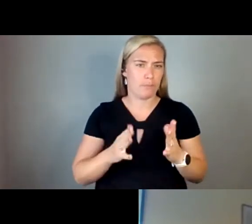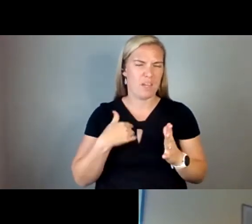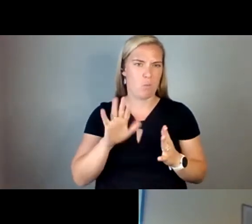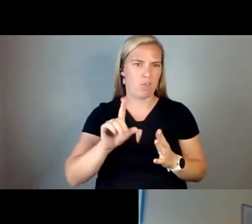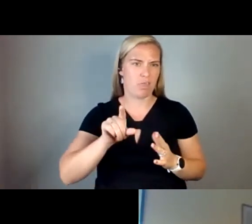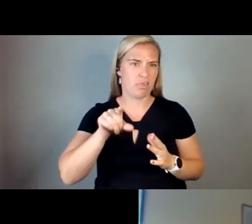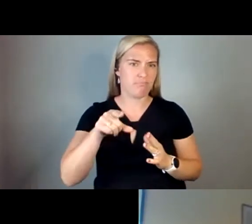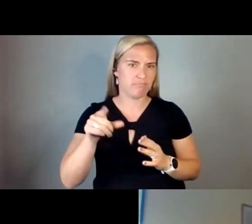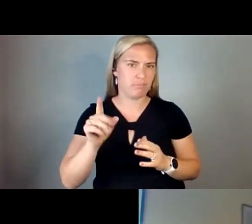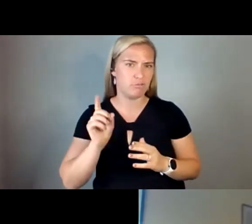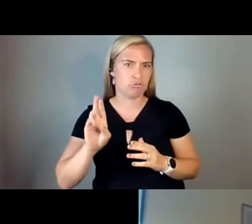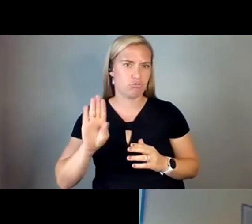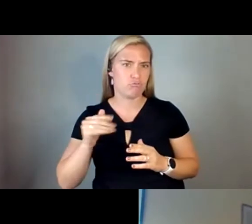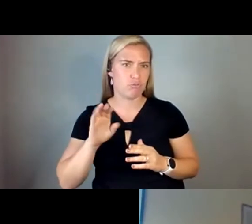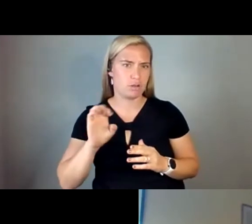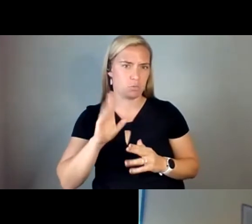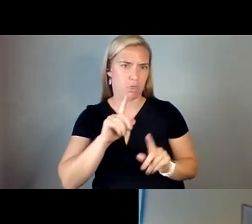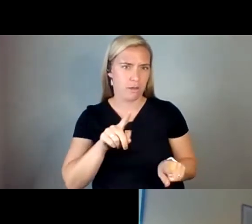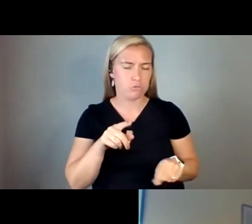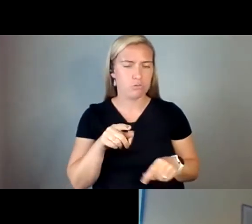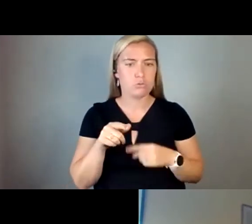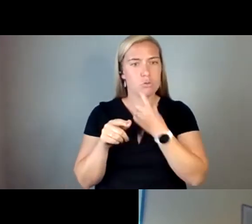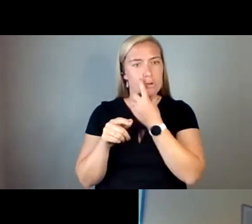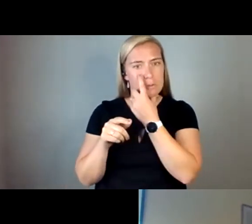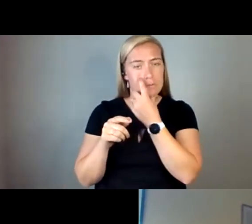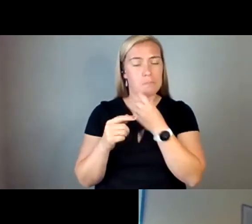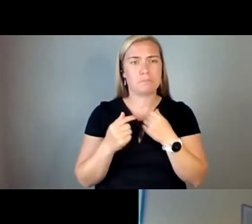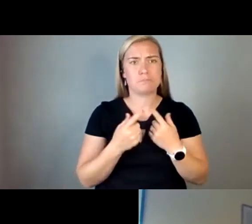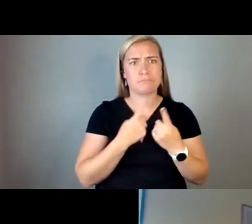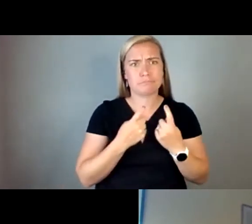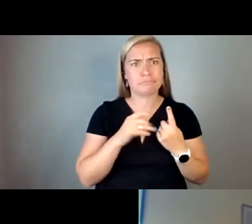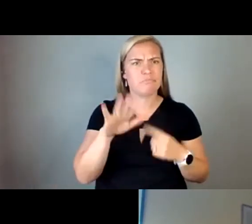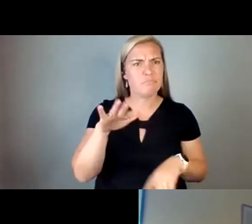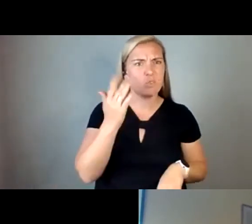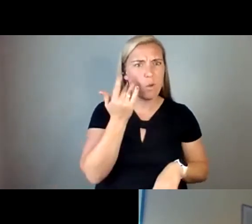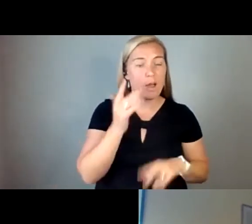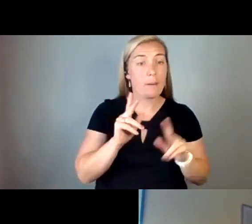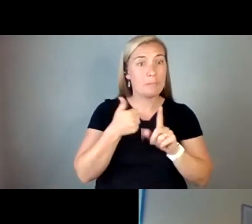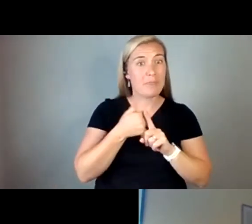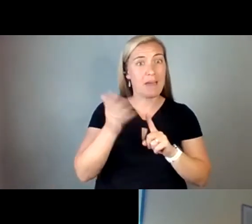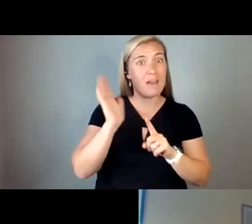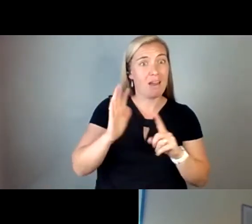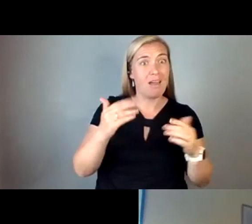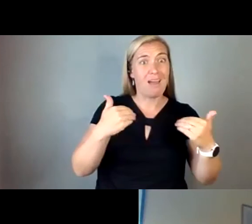who who asked the question "why are people who had COVID-19 and recovered, why did they